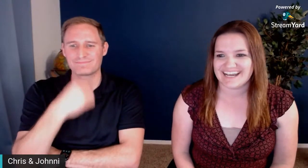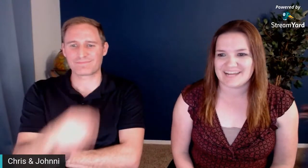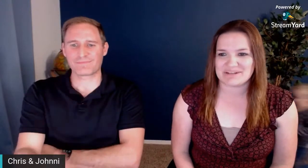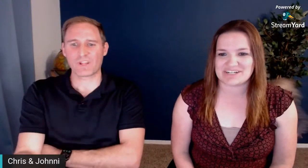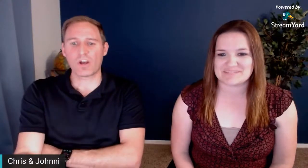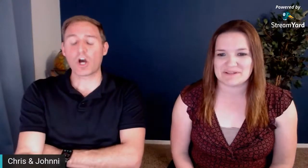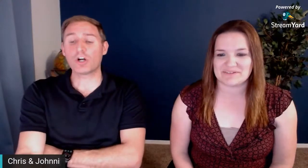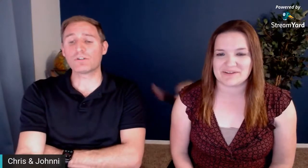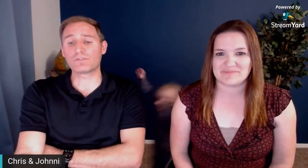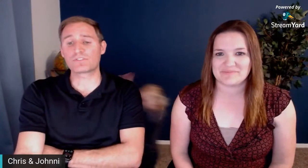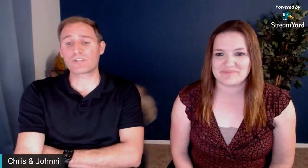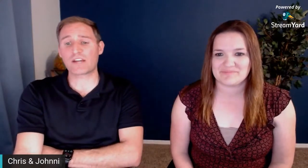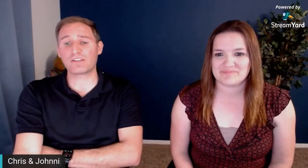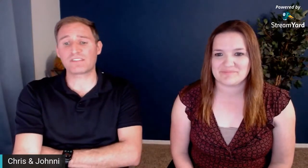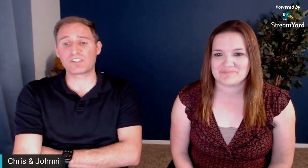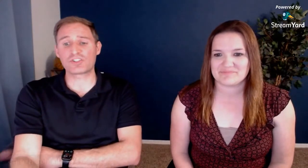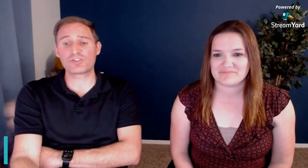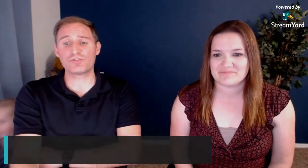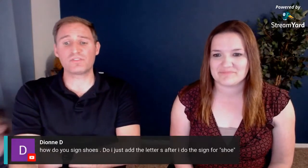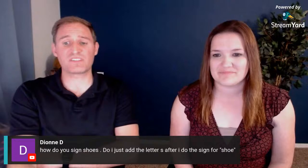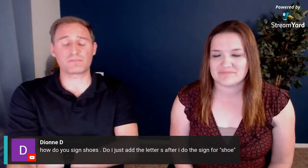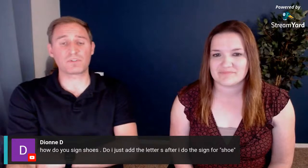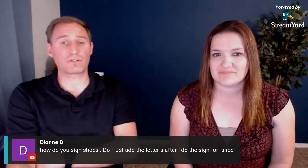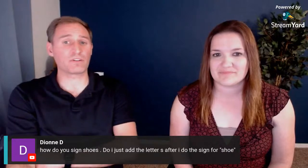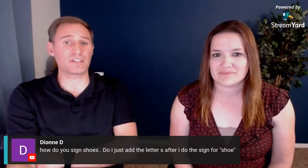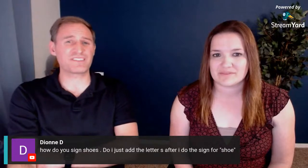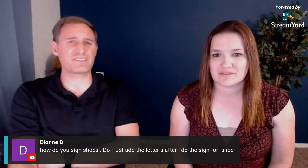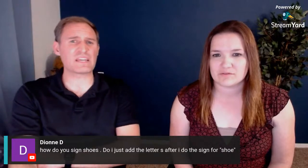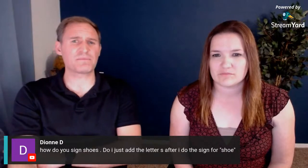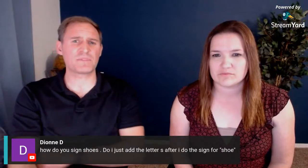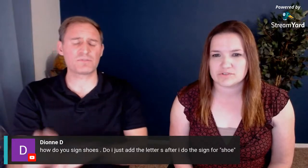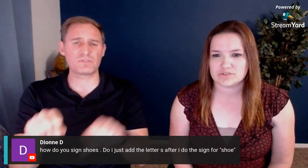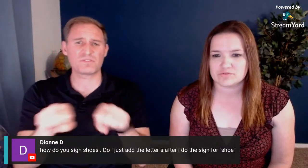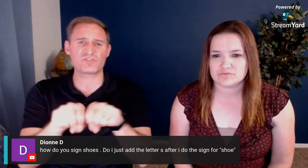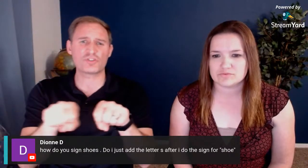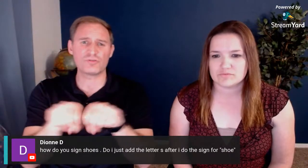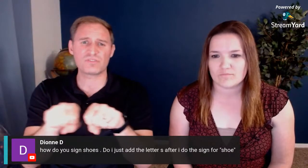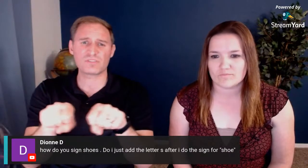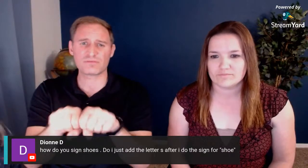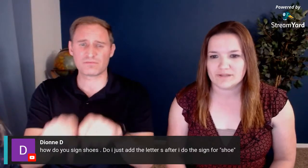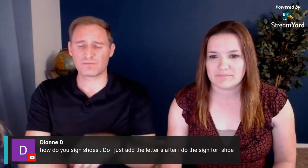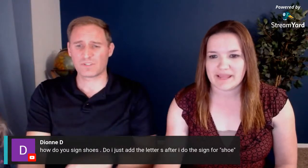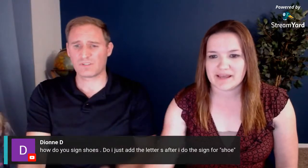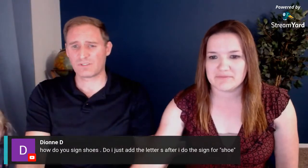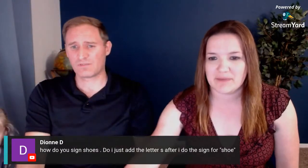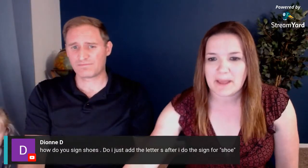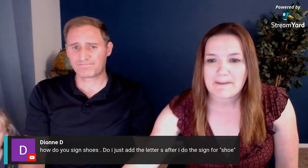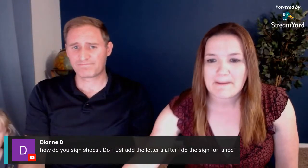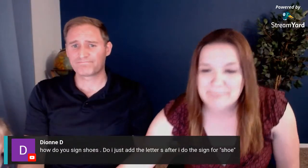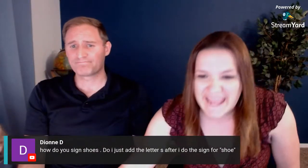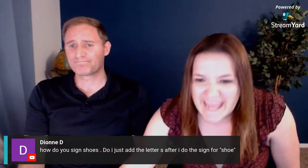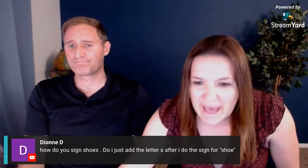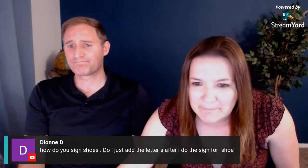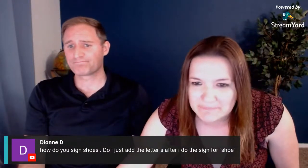how to make sure i spell how do you sign shoes as in plural it's the same sheets shoes bam bam